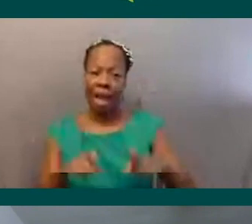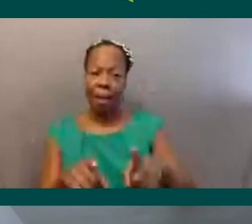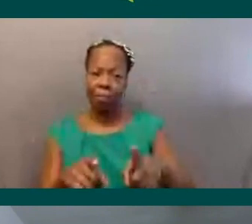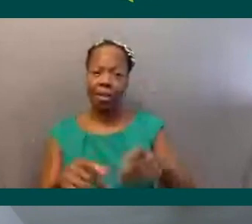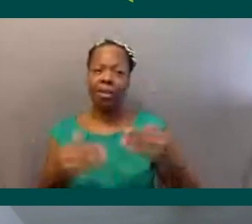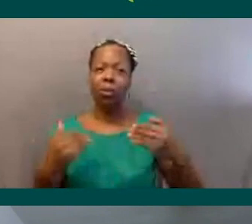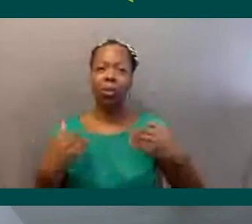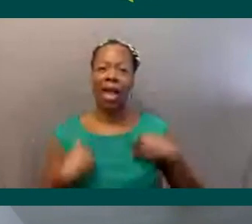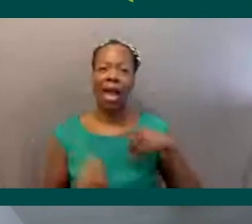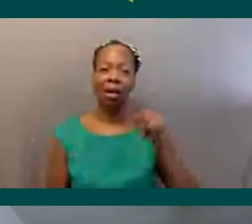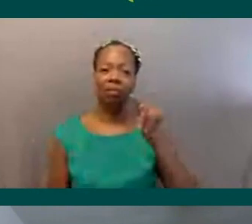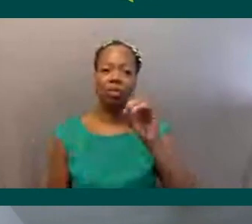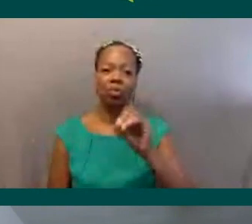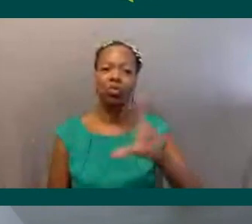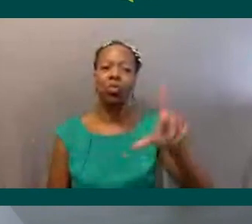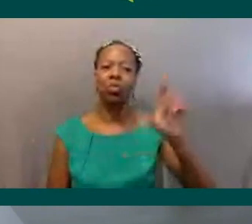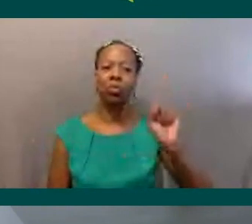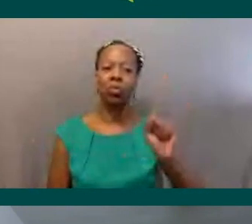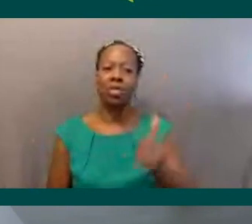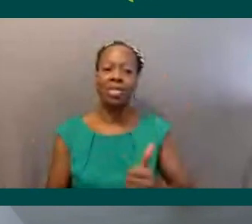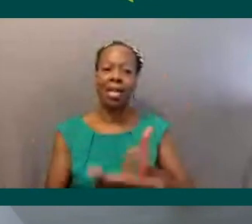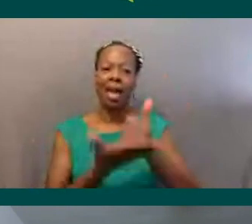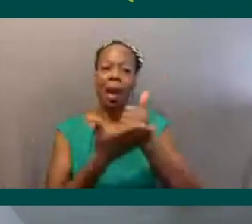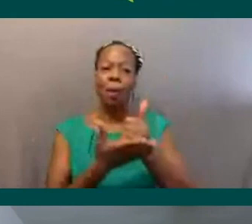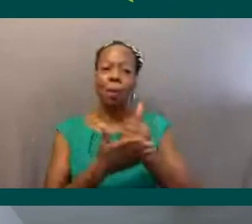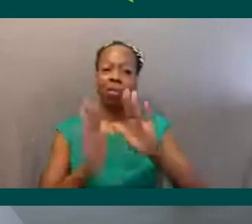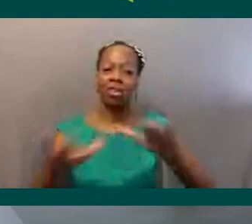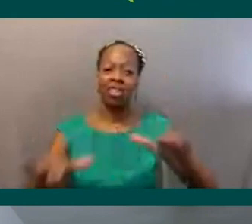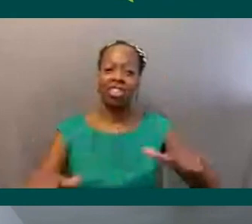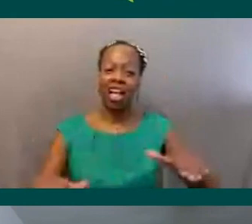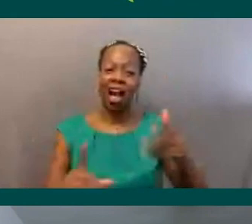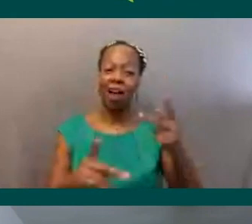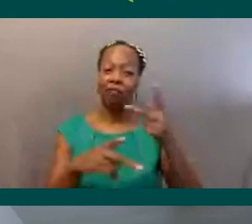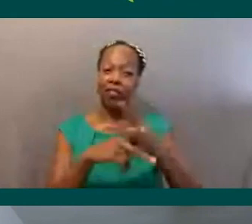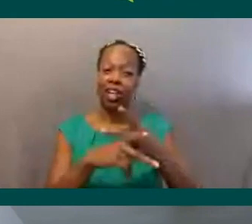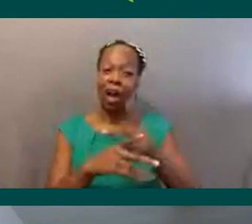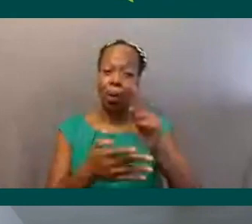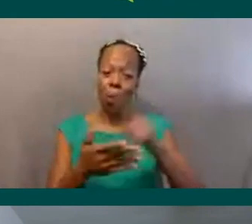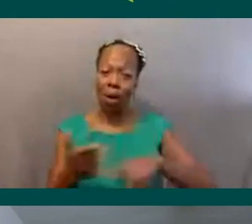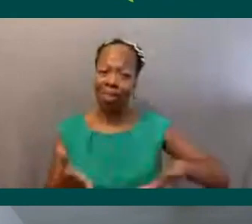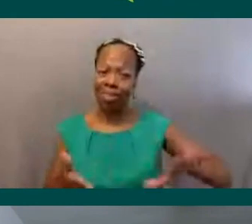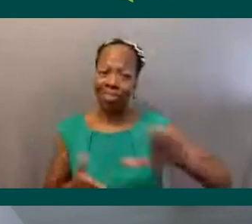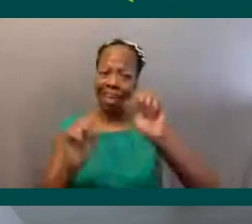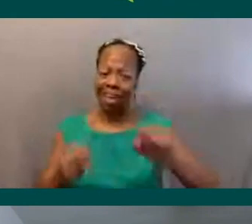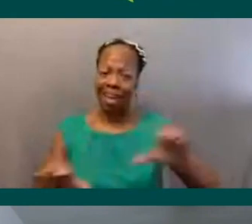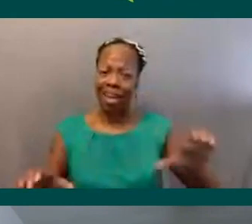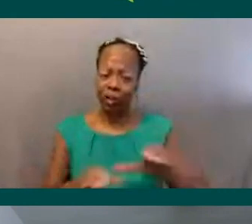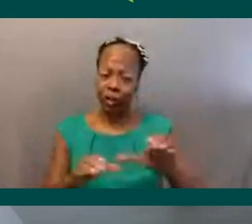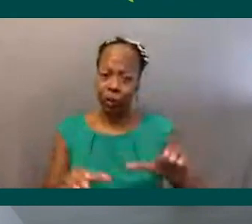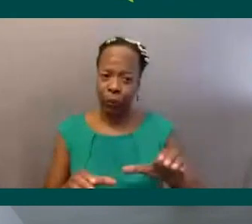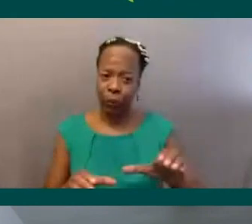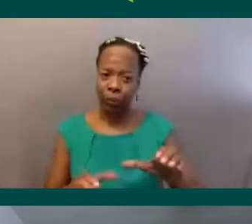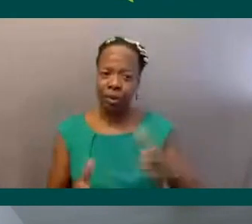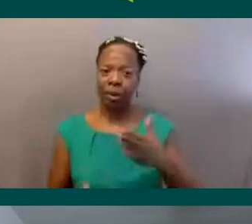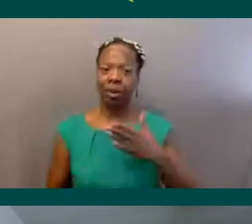and how could we improve that? And in my case, as an orthopedic surgeon,